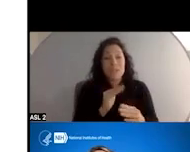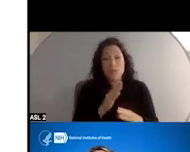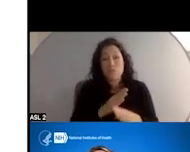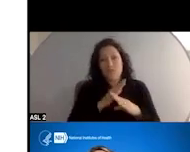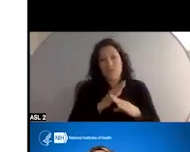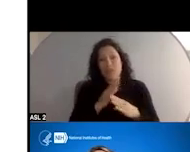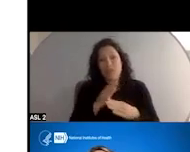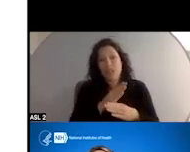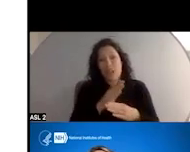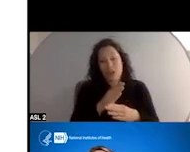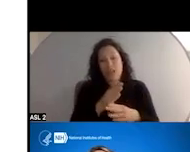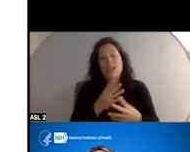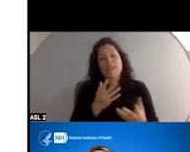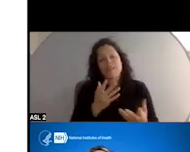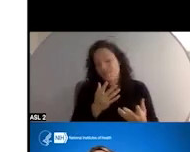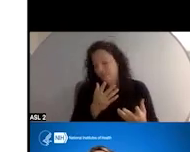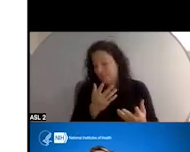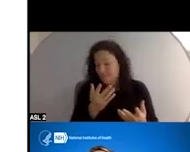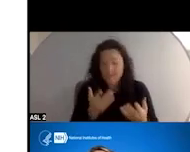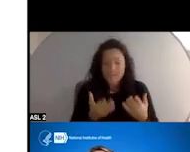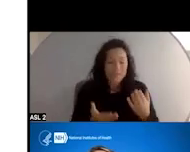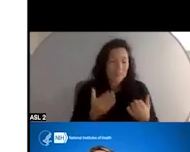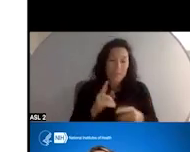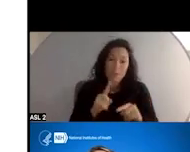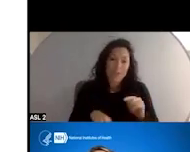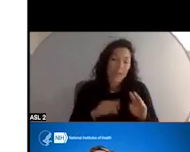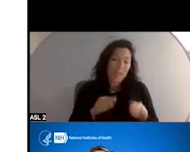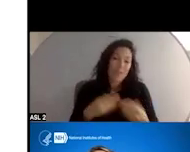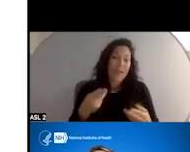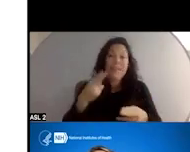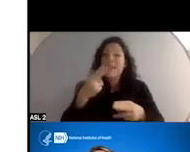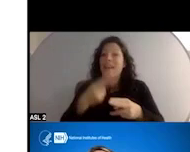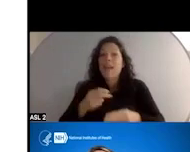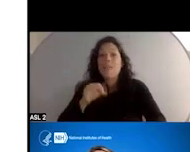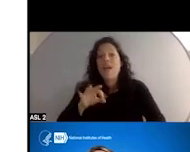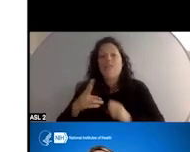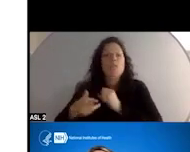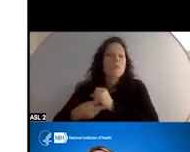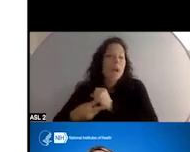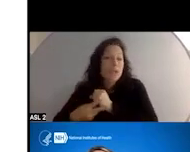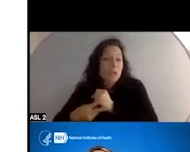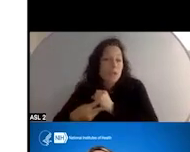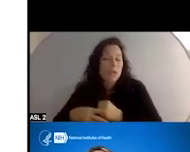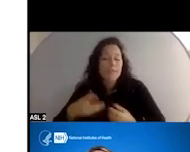then you might not be able to provide, say, the name of a repository. So it is certainly context-dependent,